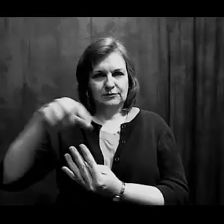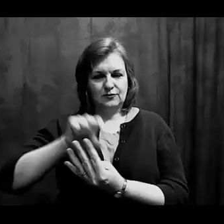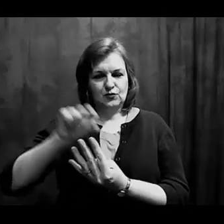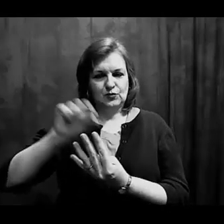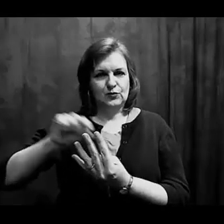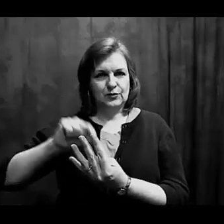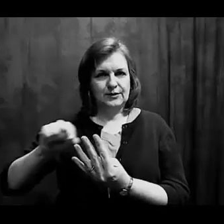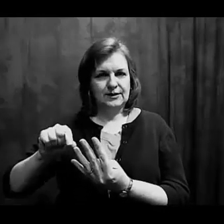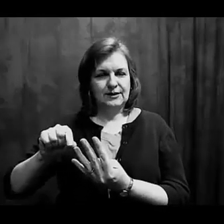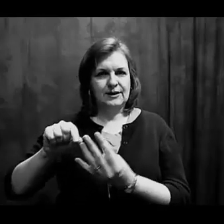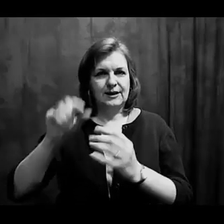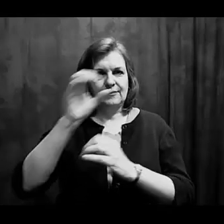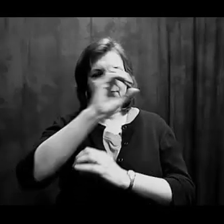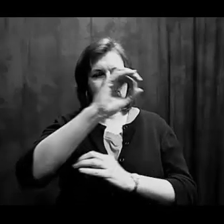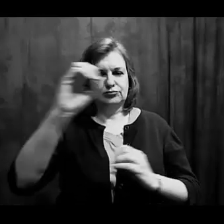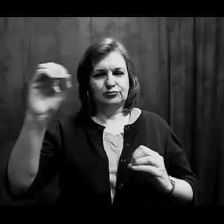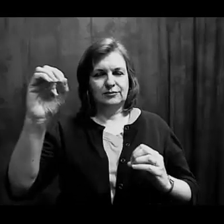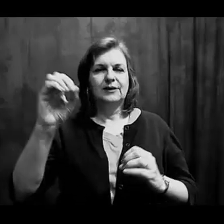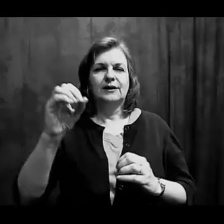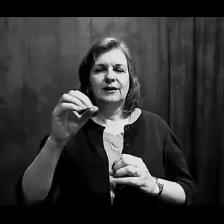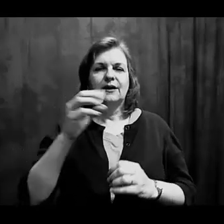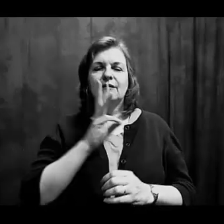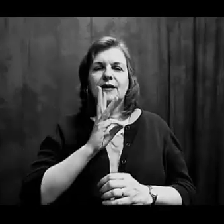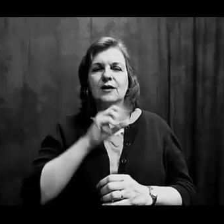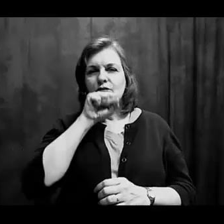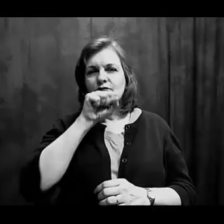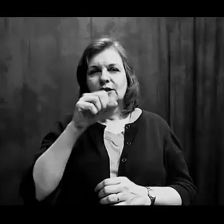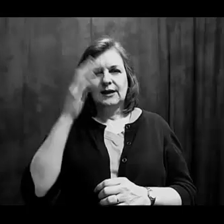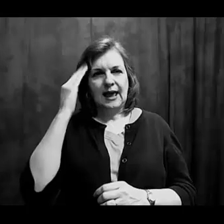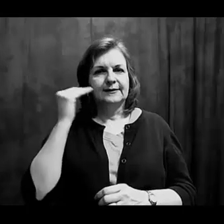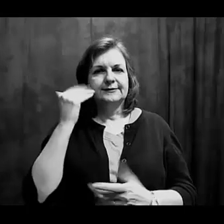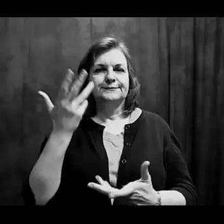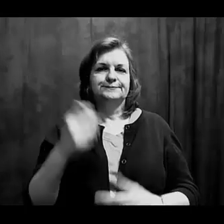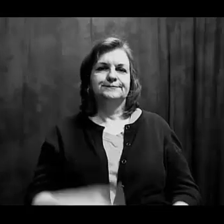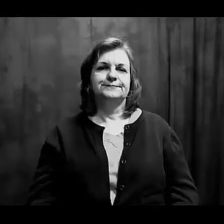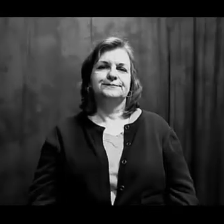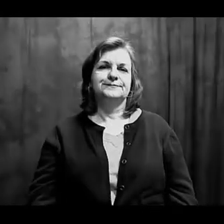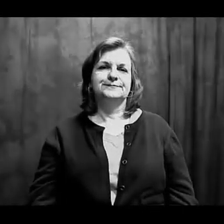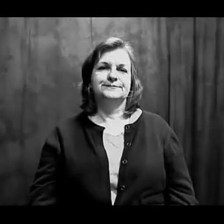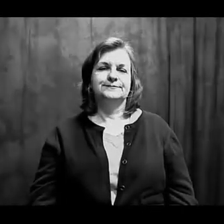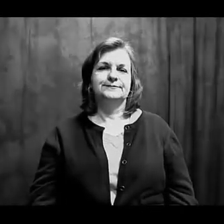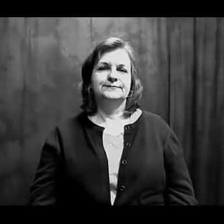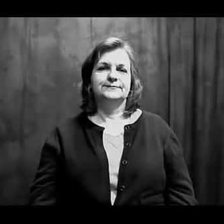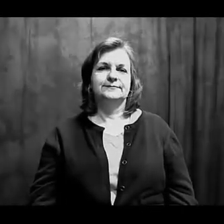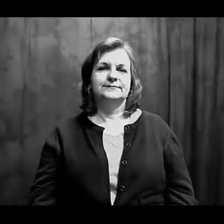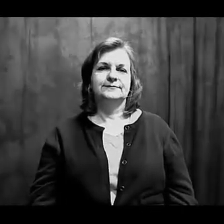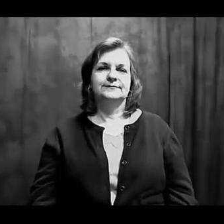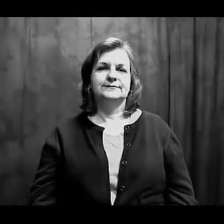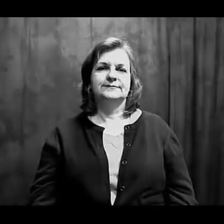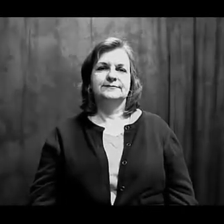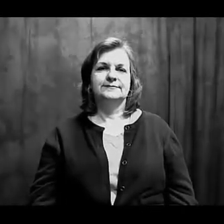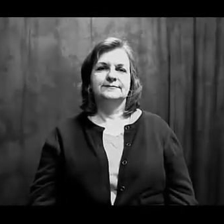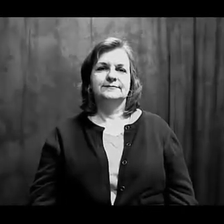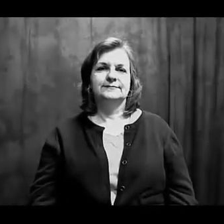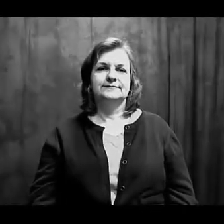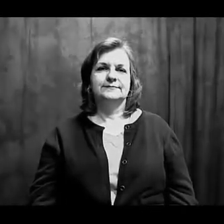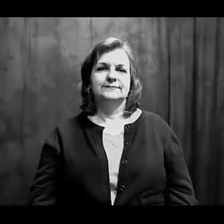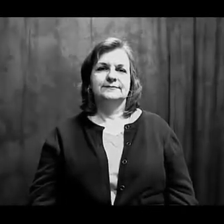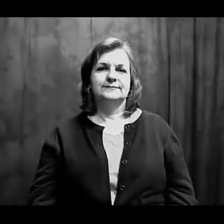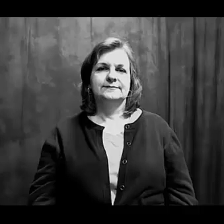and are hydrophilic heads